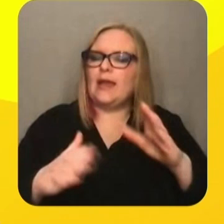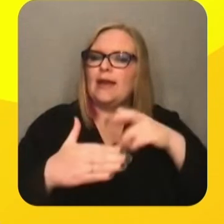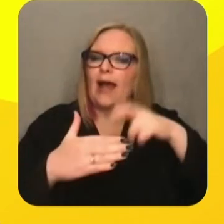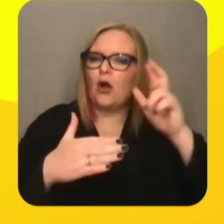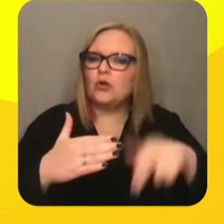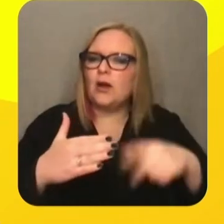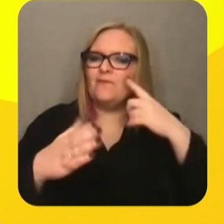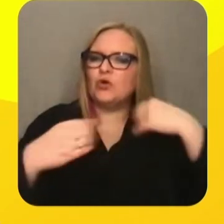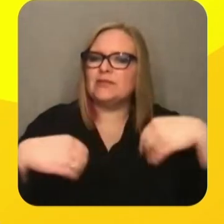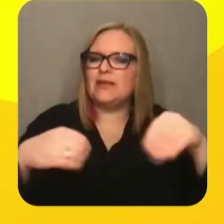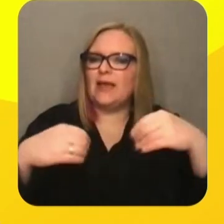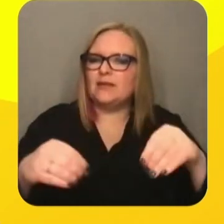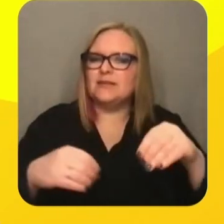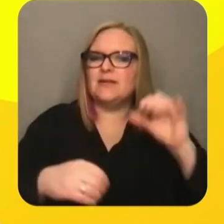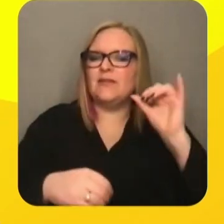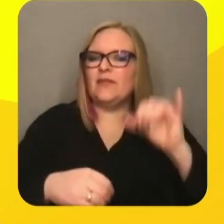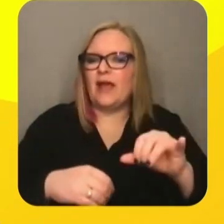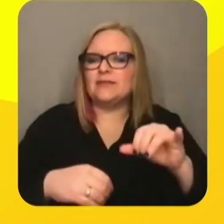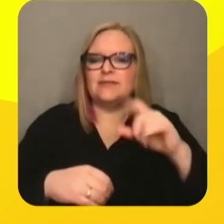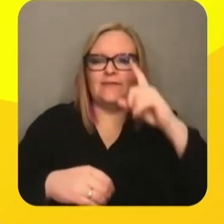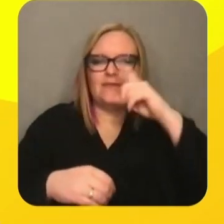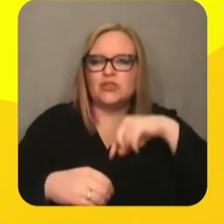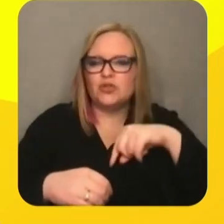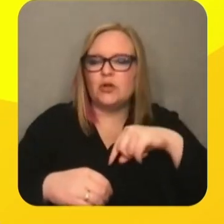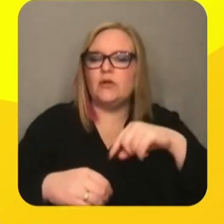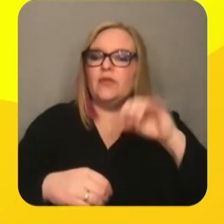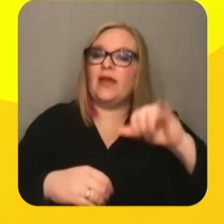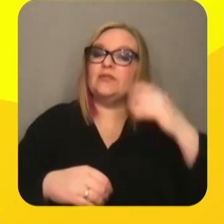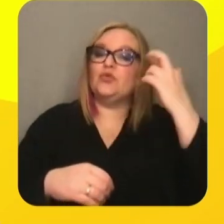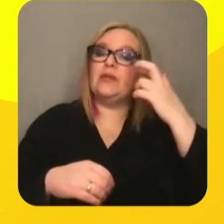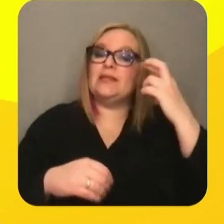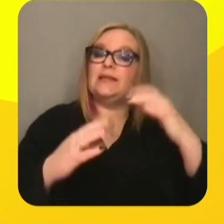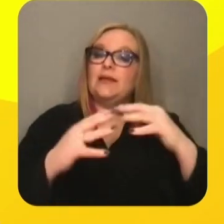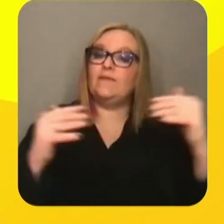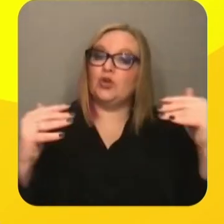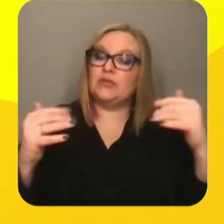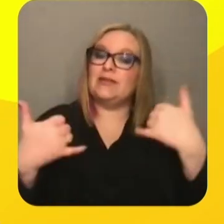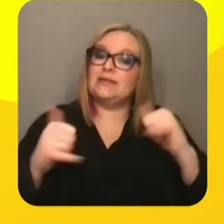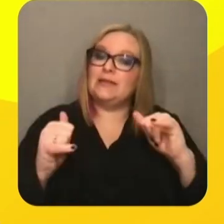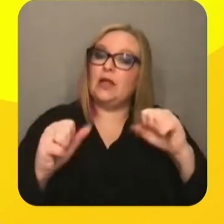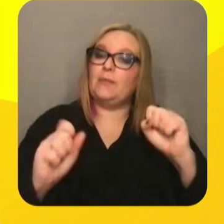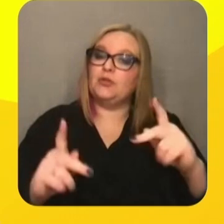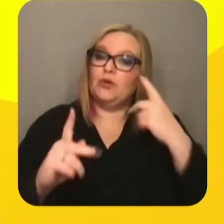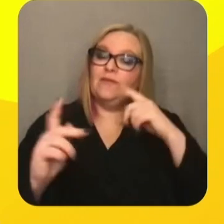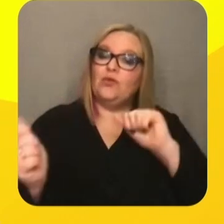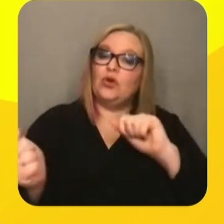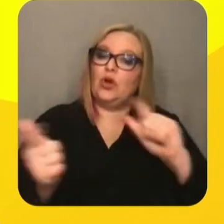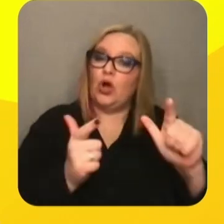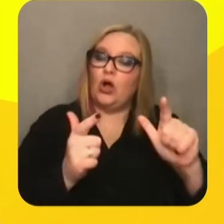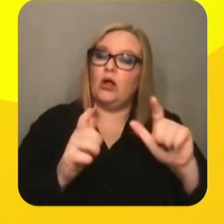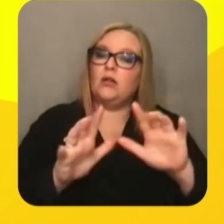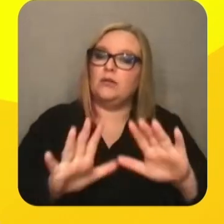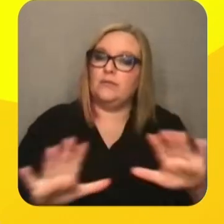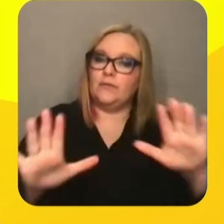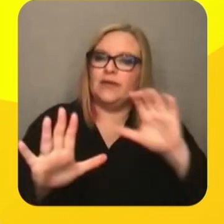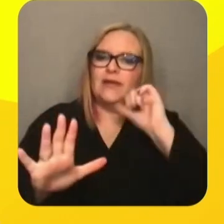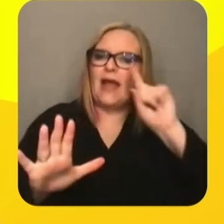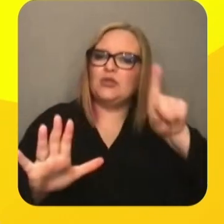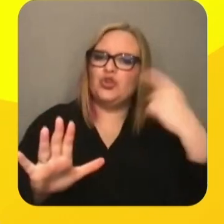But that is why diversity remains the responsibility of the entire C-suite, not just the chief diversity officer tucked into HR.